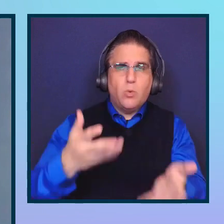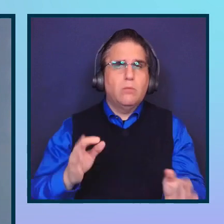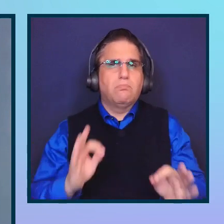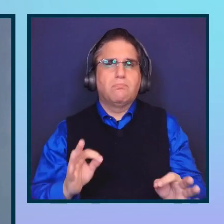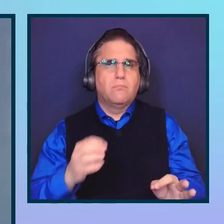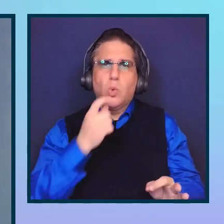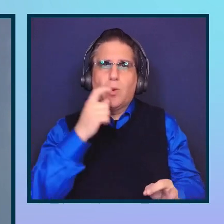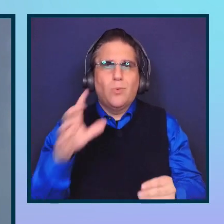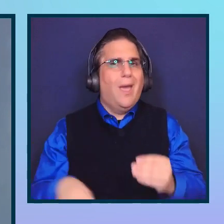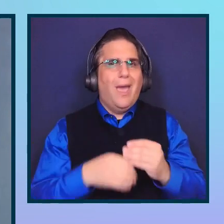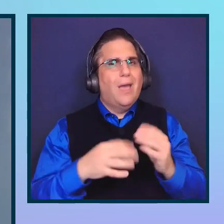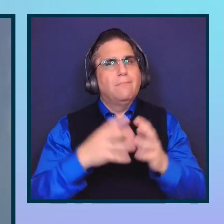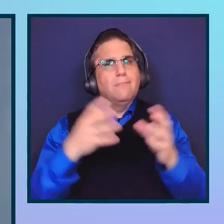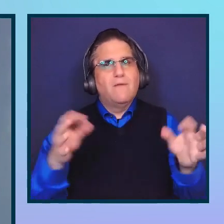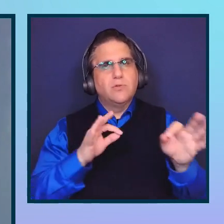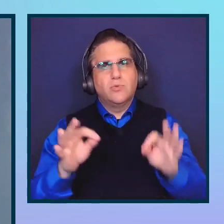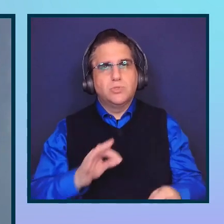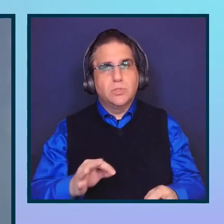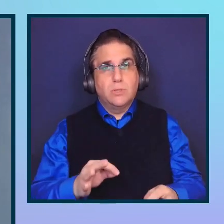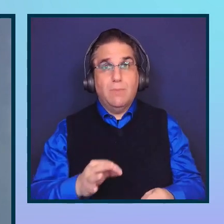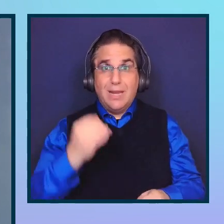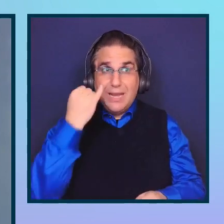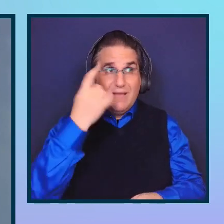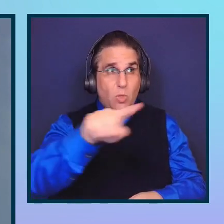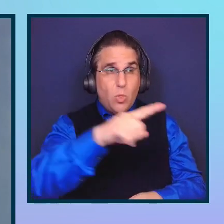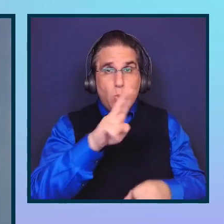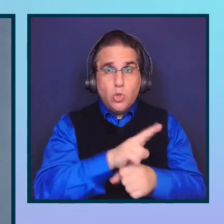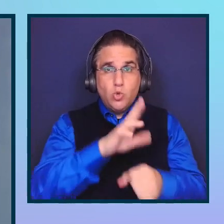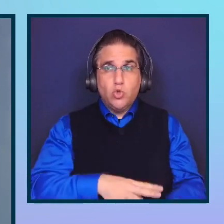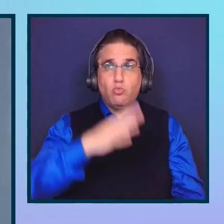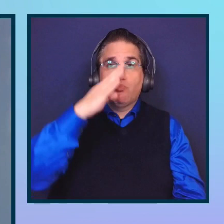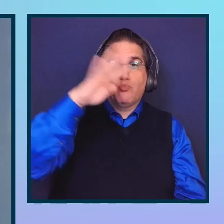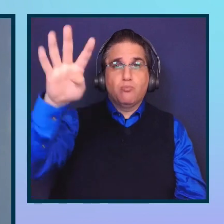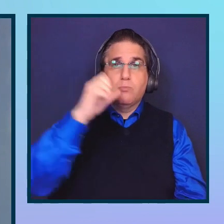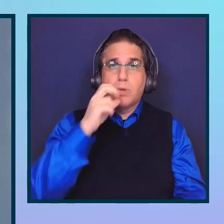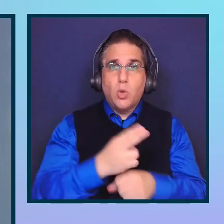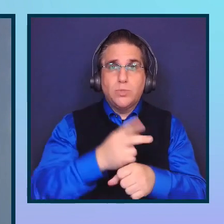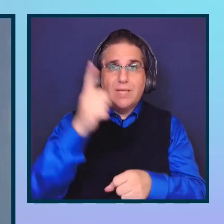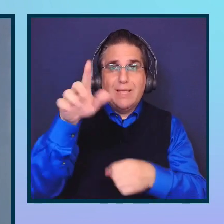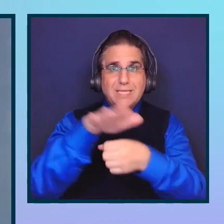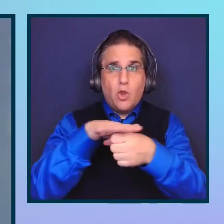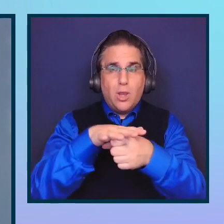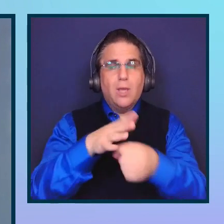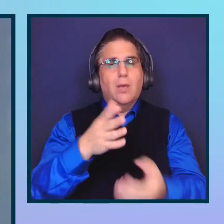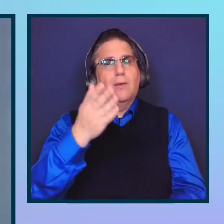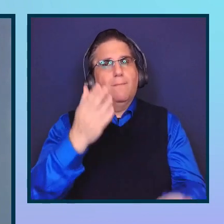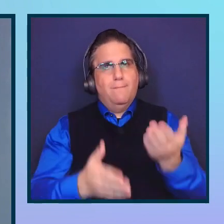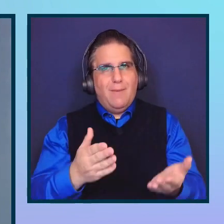If you find that users are not clicking in those area or are not using those area, it might be a problem because we have not implemented